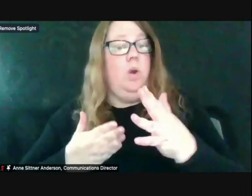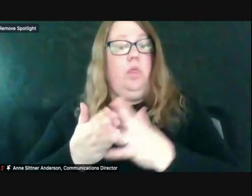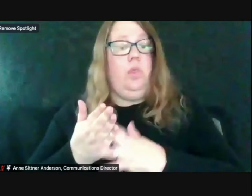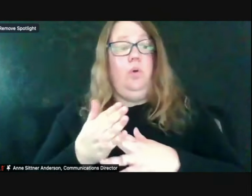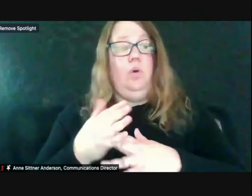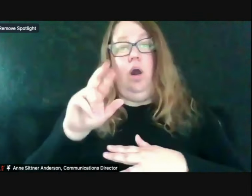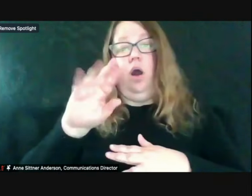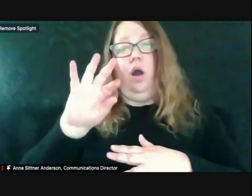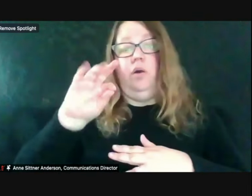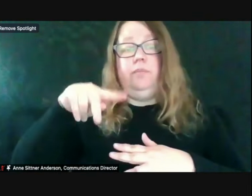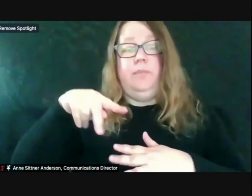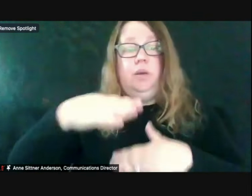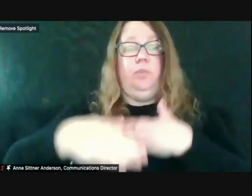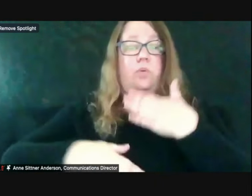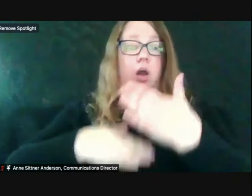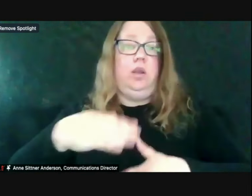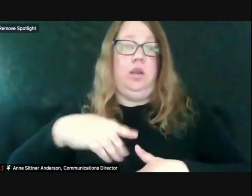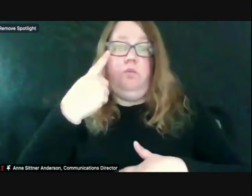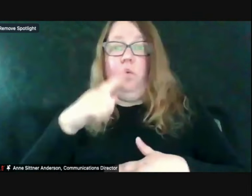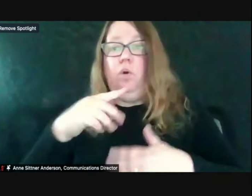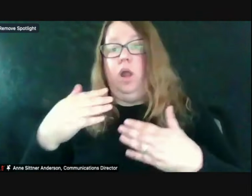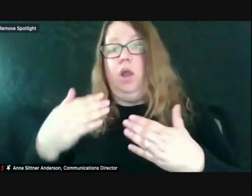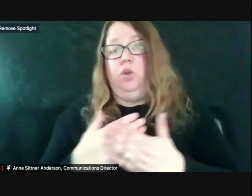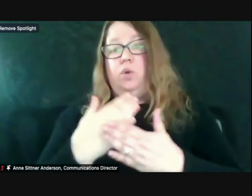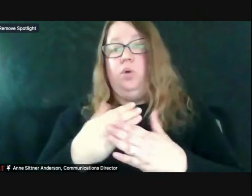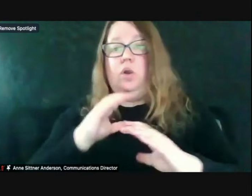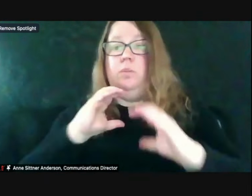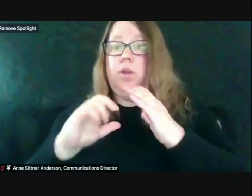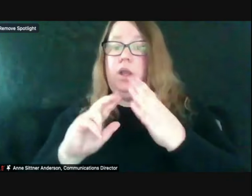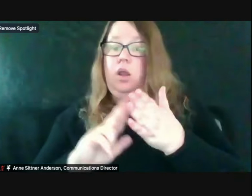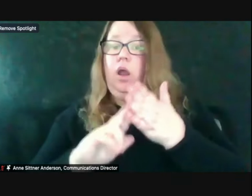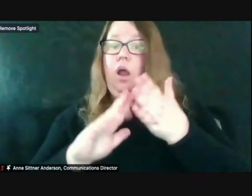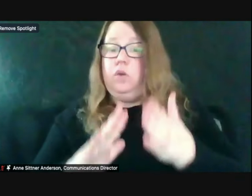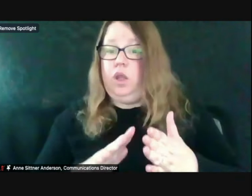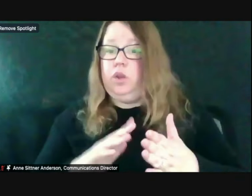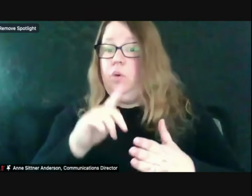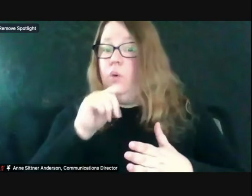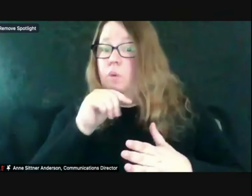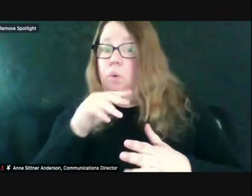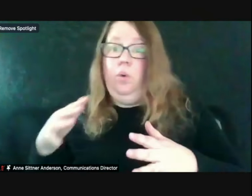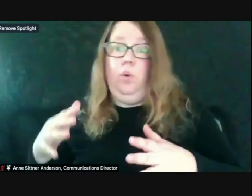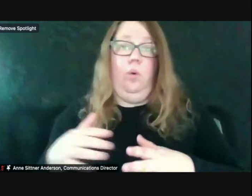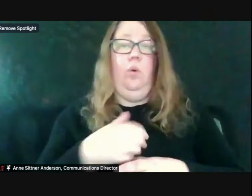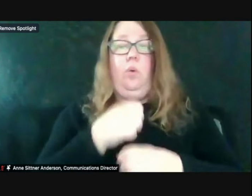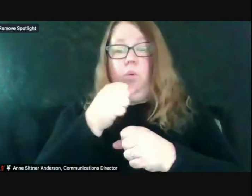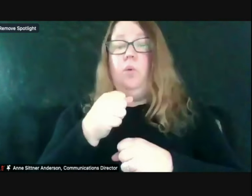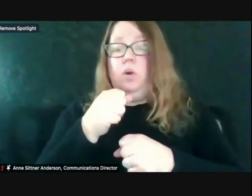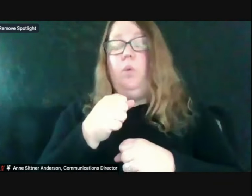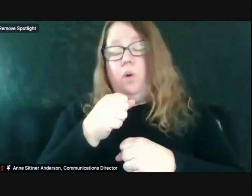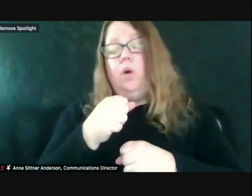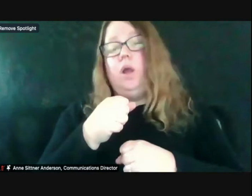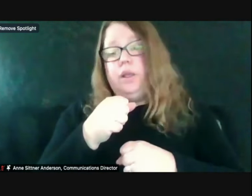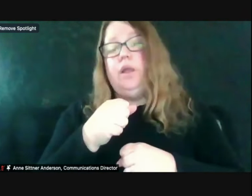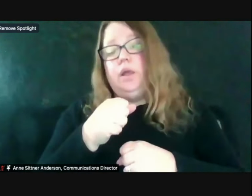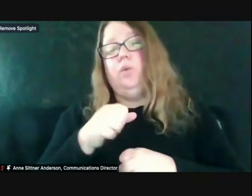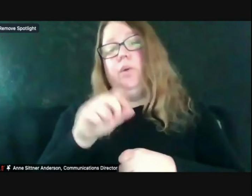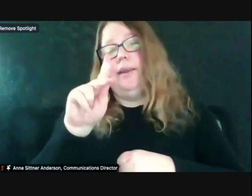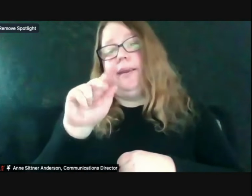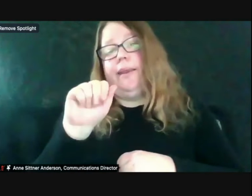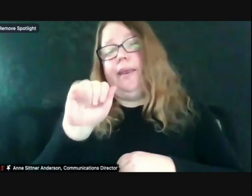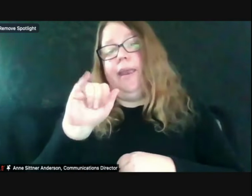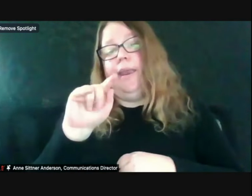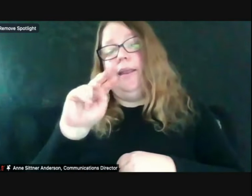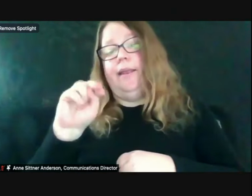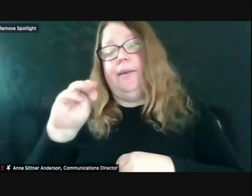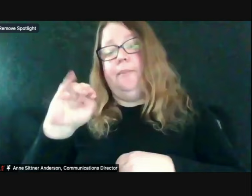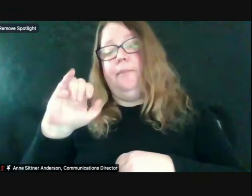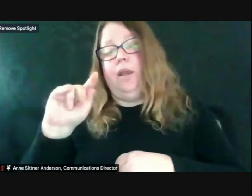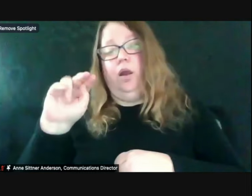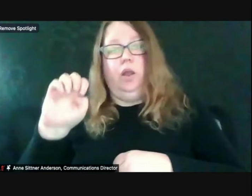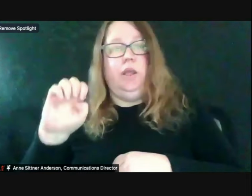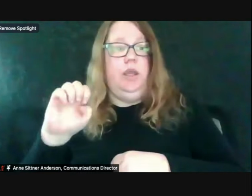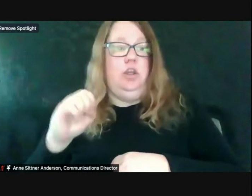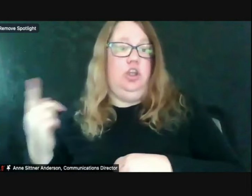We went through the RFP process for a communications contractor, which was awarded to Kaitlyn Mielke.